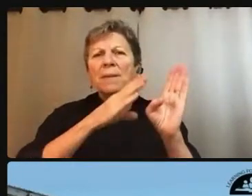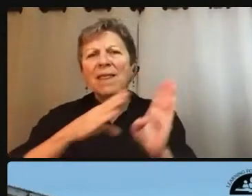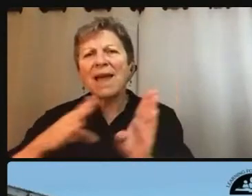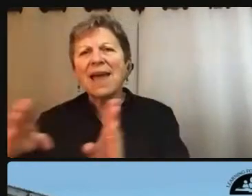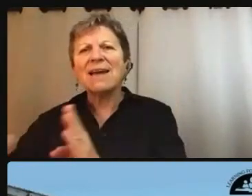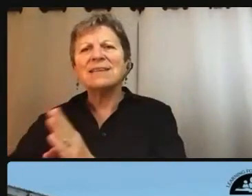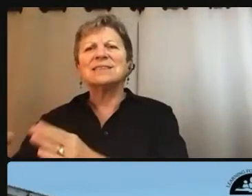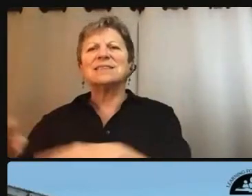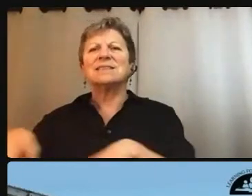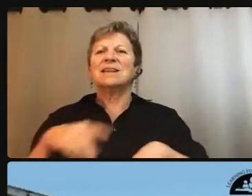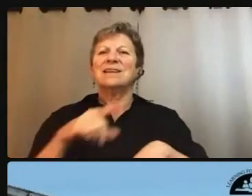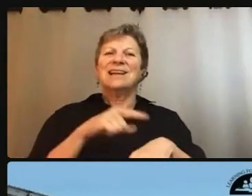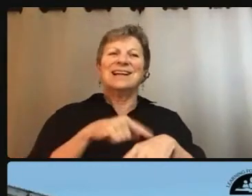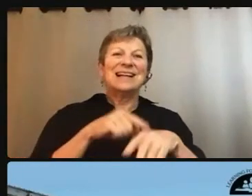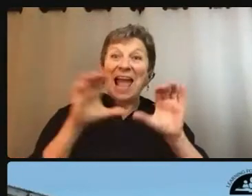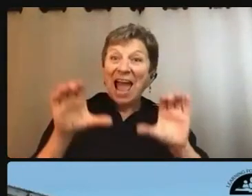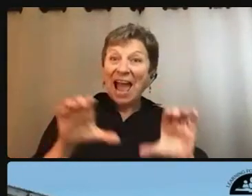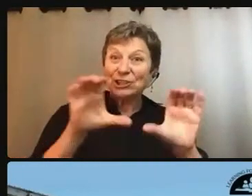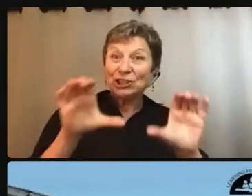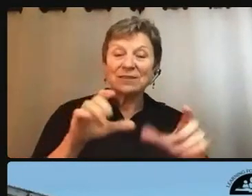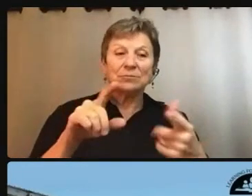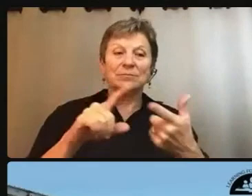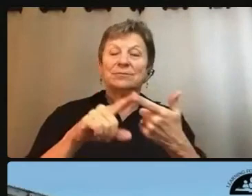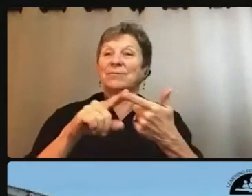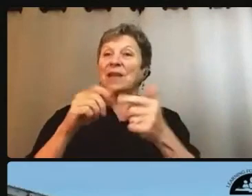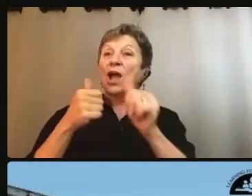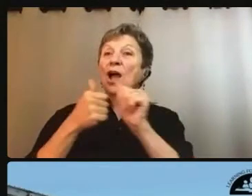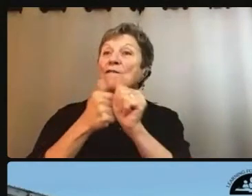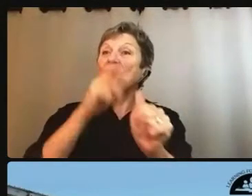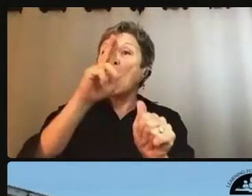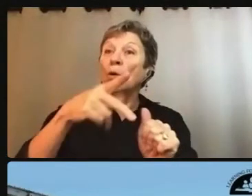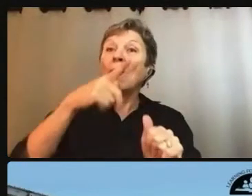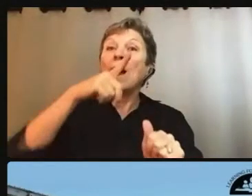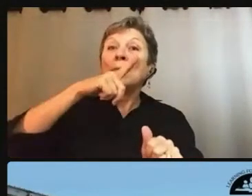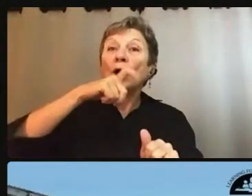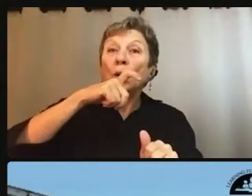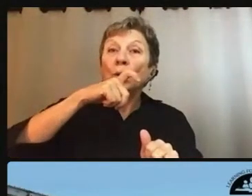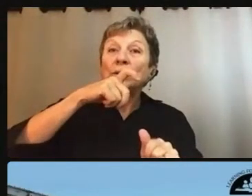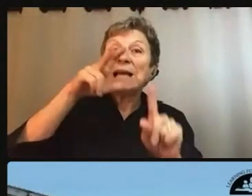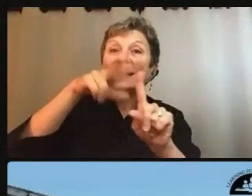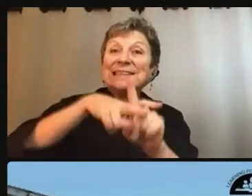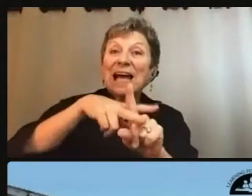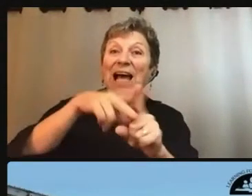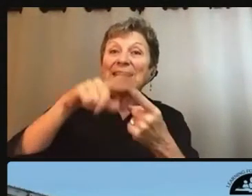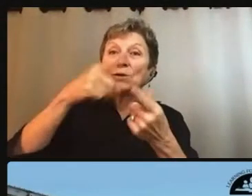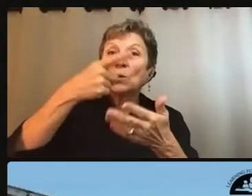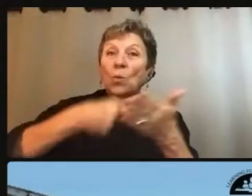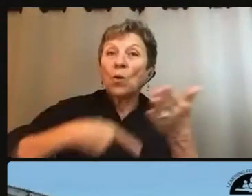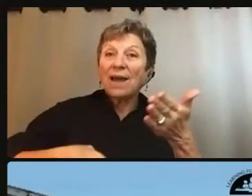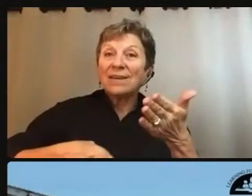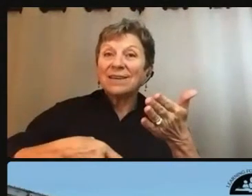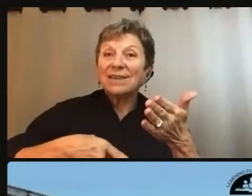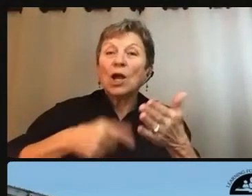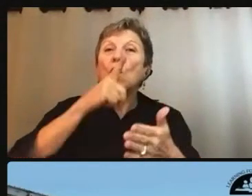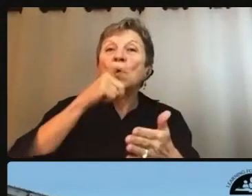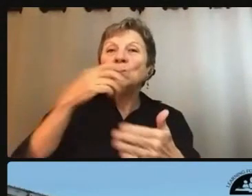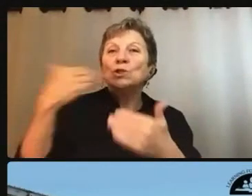DONE ALREADY WITH ALL YOUR OTHER GOALS WHERE YOU HAVE YOU